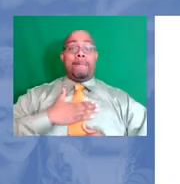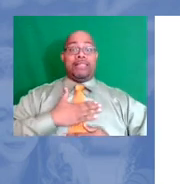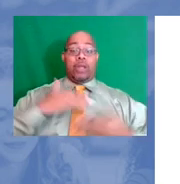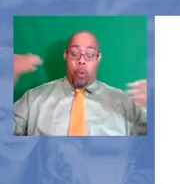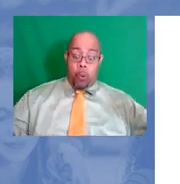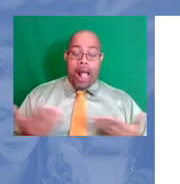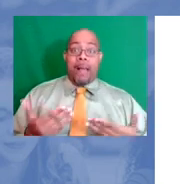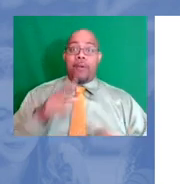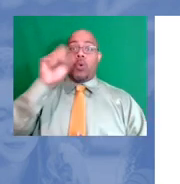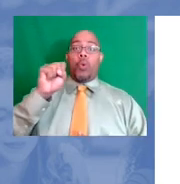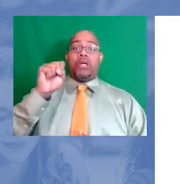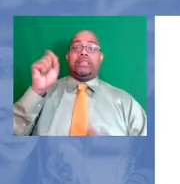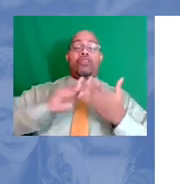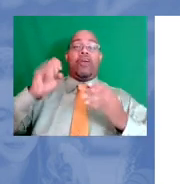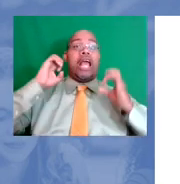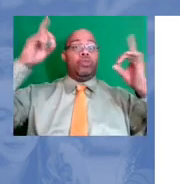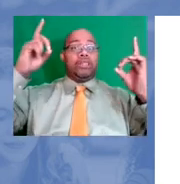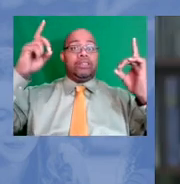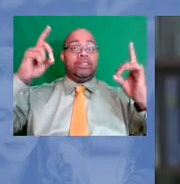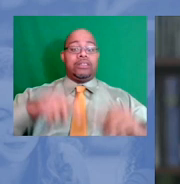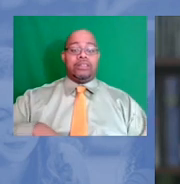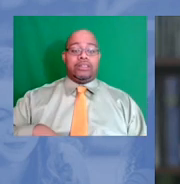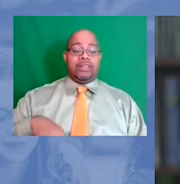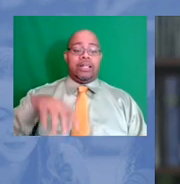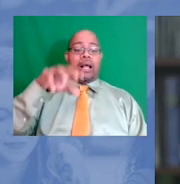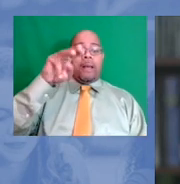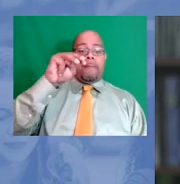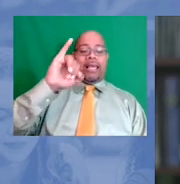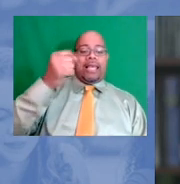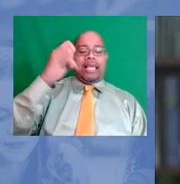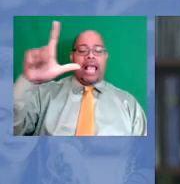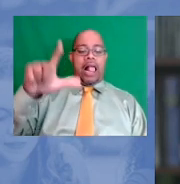EDUCATION, DR. MIGUEL CARDONA >> THANK YOU FOR THE KIND INTRODUCTION AND